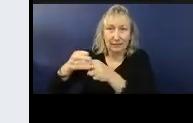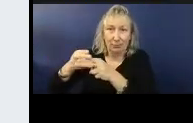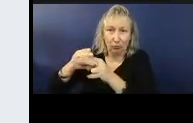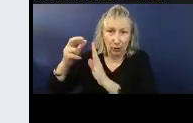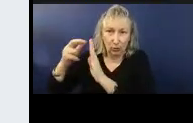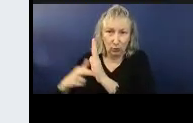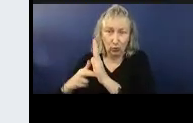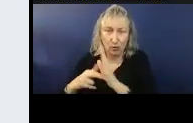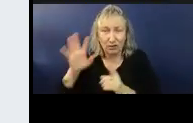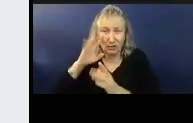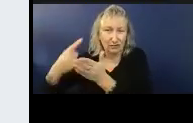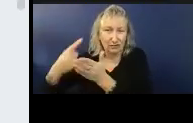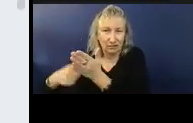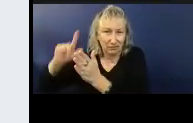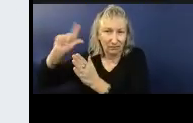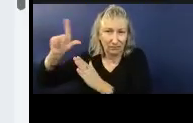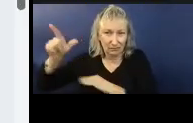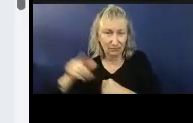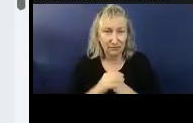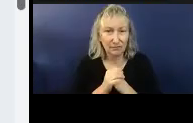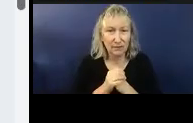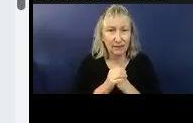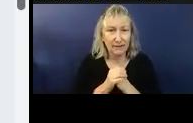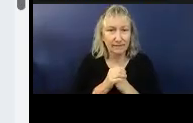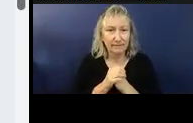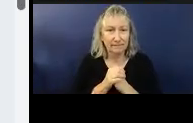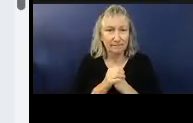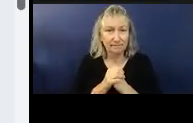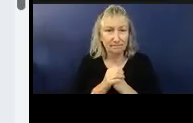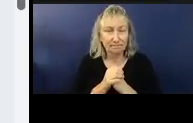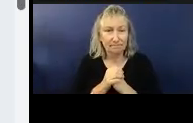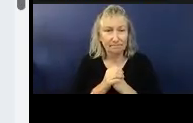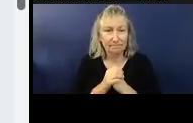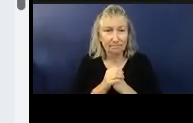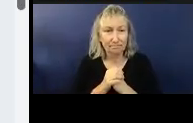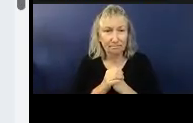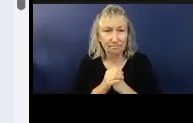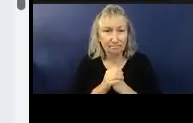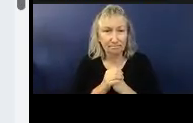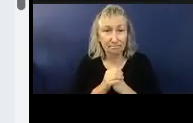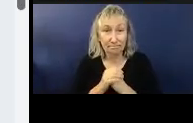which we will explore later on in the agenda in 0060.